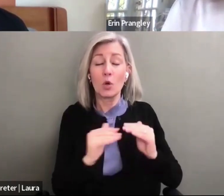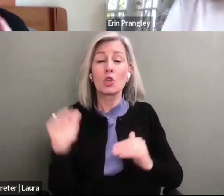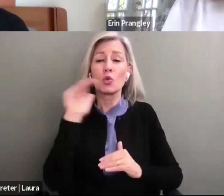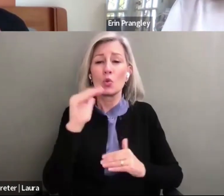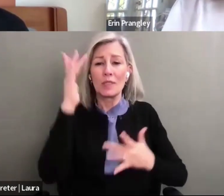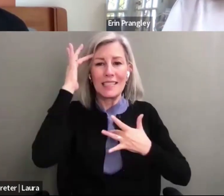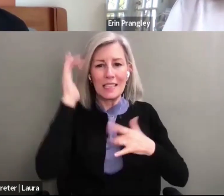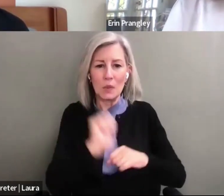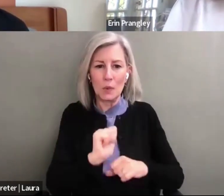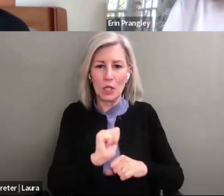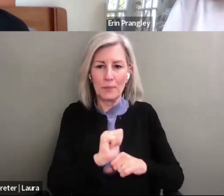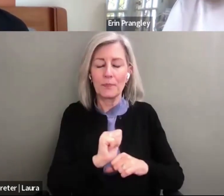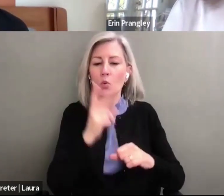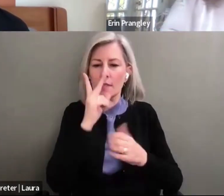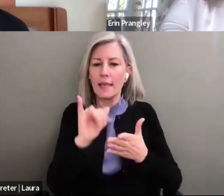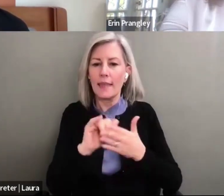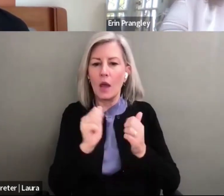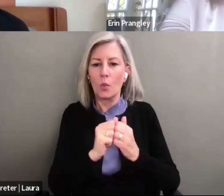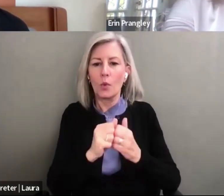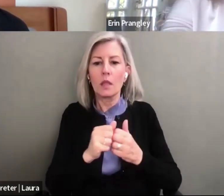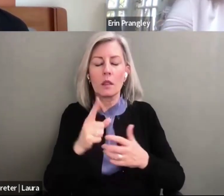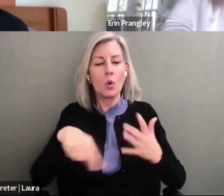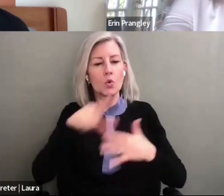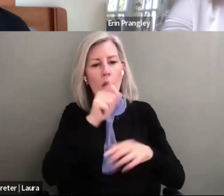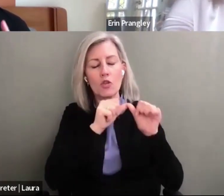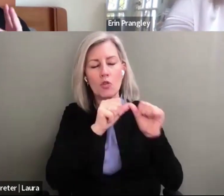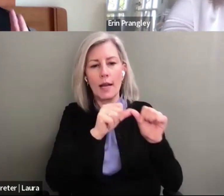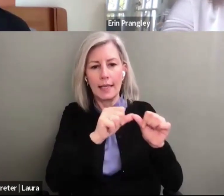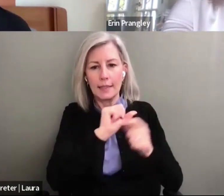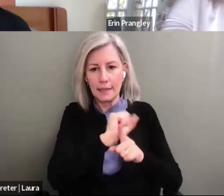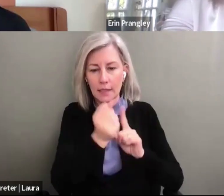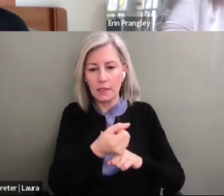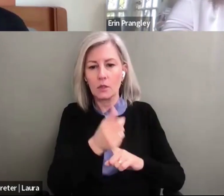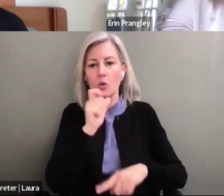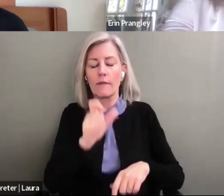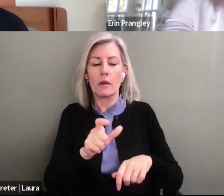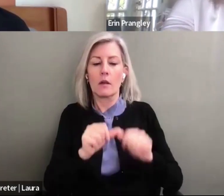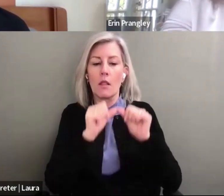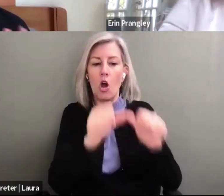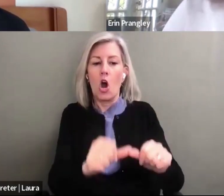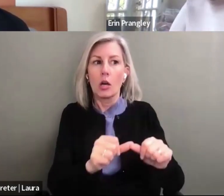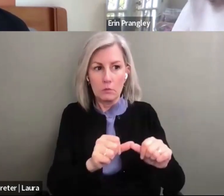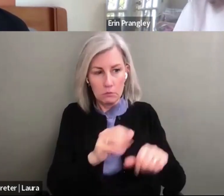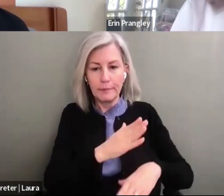There's a real risk of having our healthcare treated even if we are too sick to work.